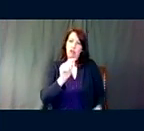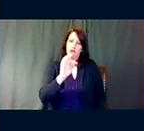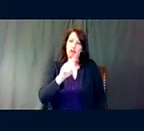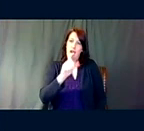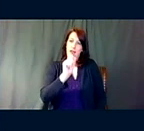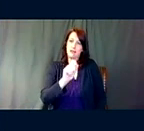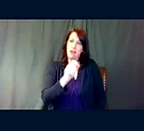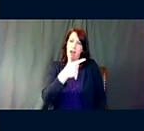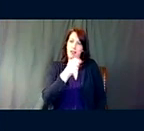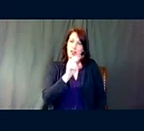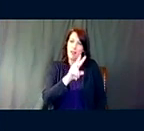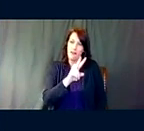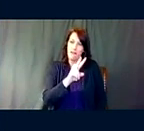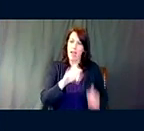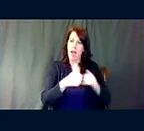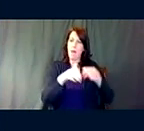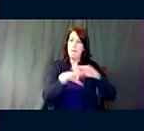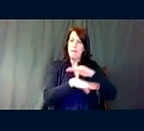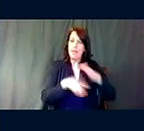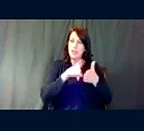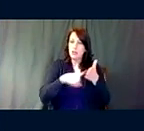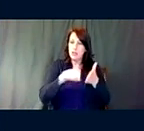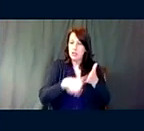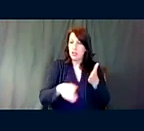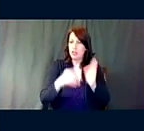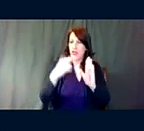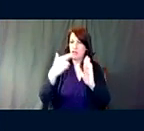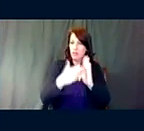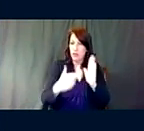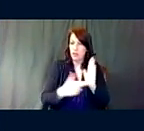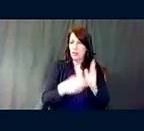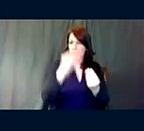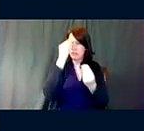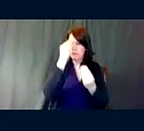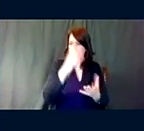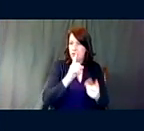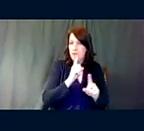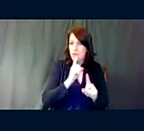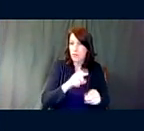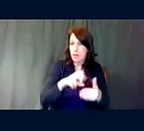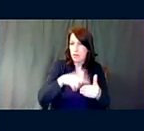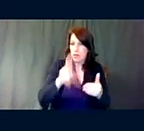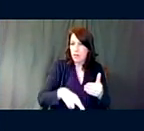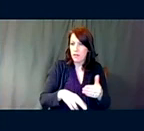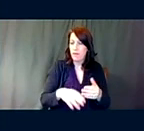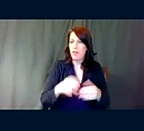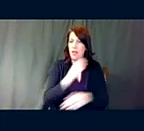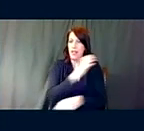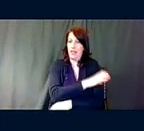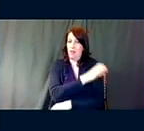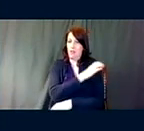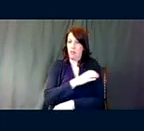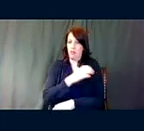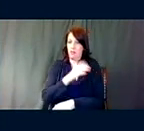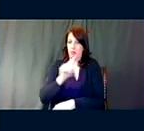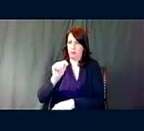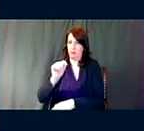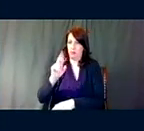clinicaltrials.gov ON WAYS THAT BASIC RESEARCH CAN REGISTER AND